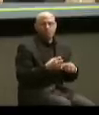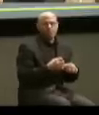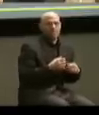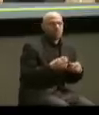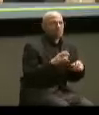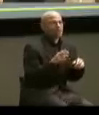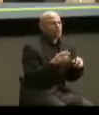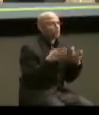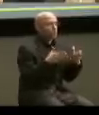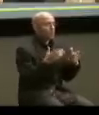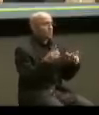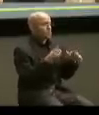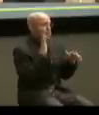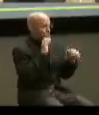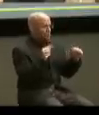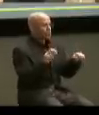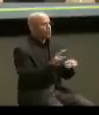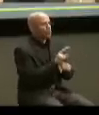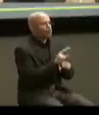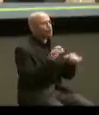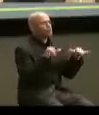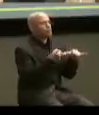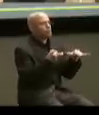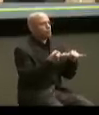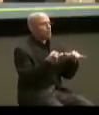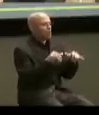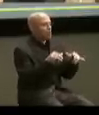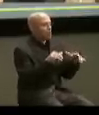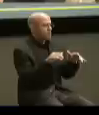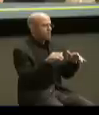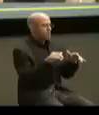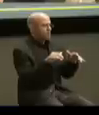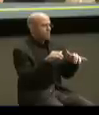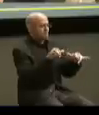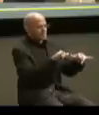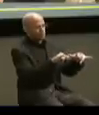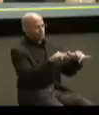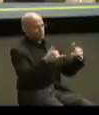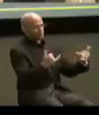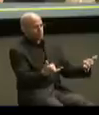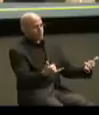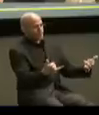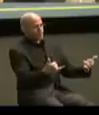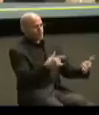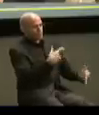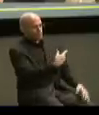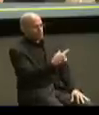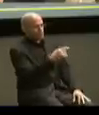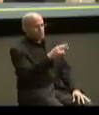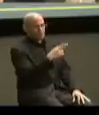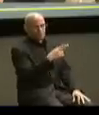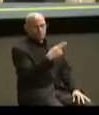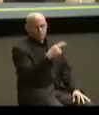WE THERE IS ADDITIONAL HOMEWORK THAT WE NEED TO DO TO DO THOSE